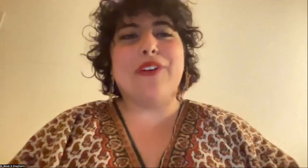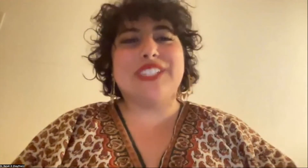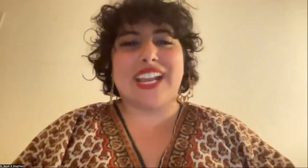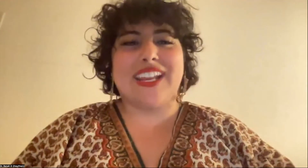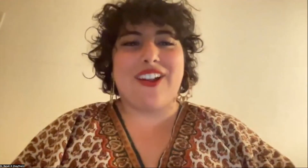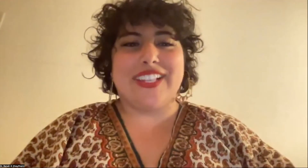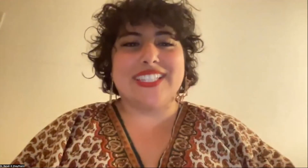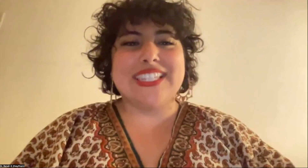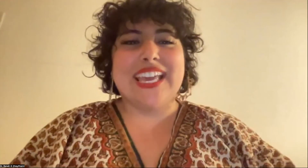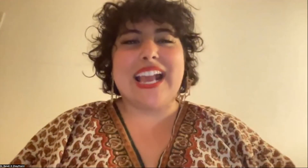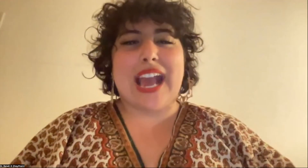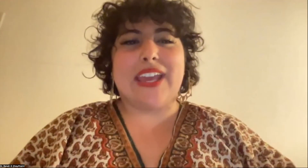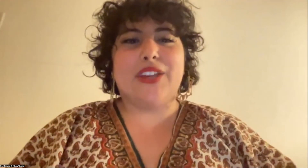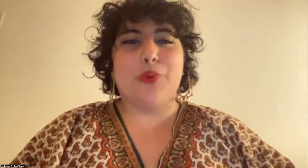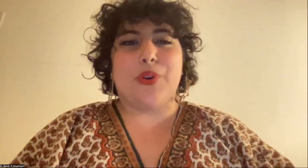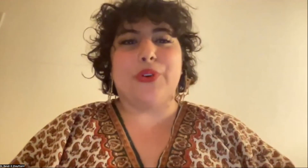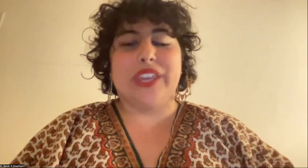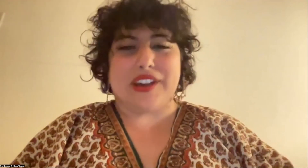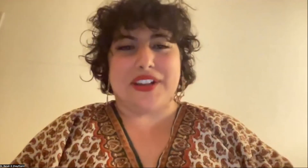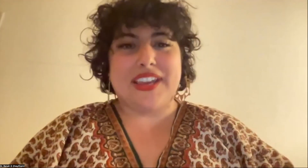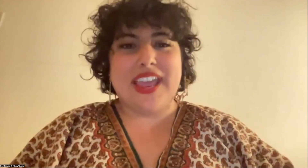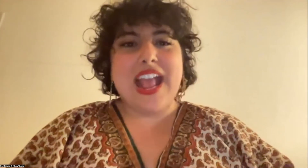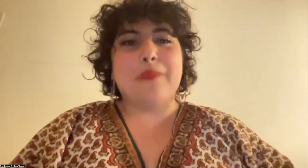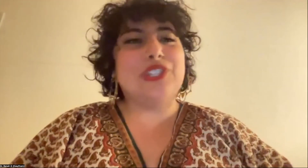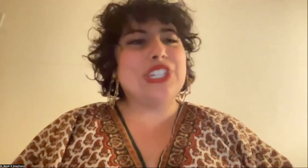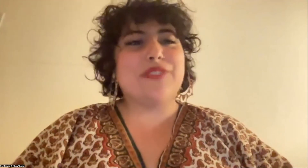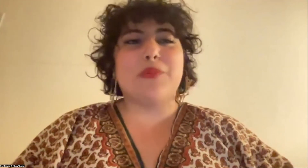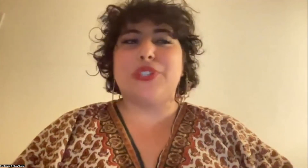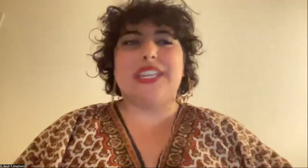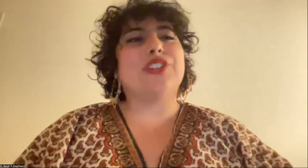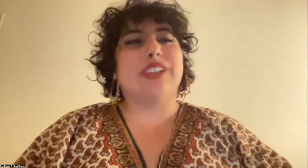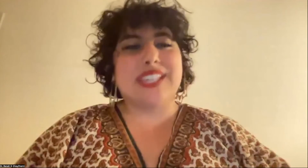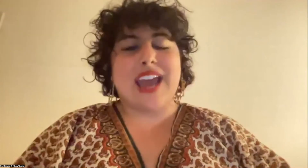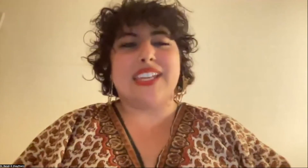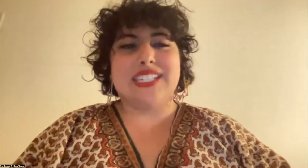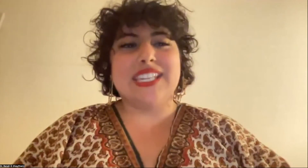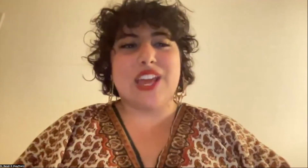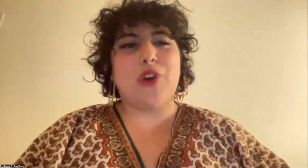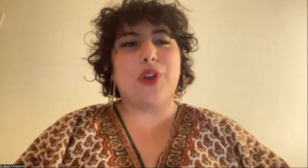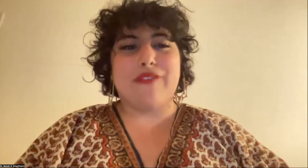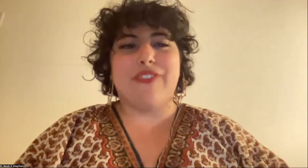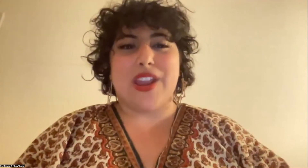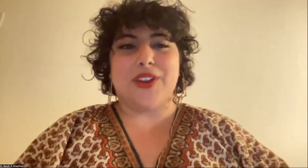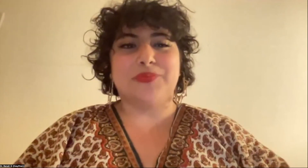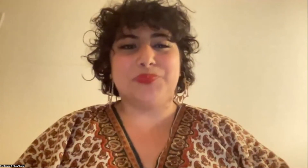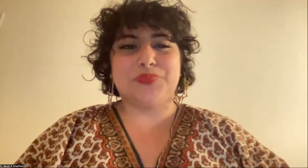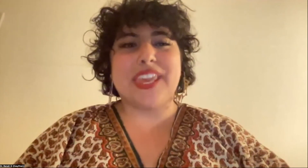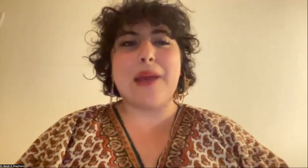pyrotechnic artist Cai Guo Qiang, a magician of the most dangerous kind, a knower of fire. The